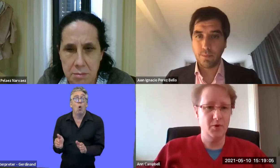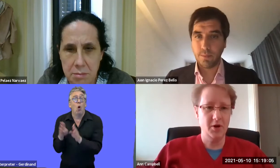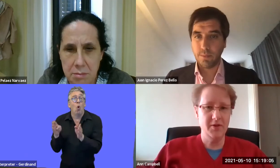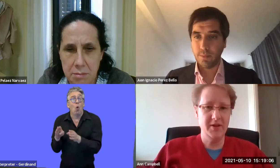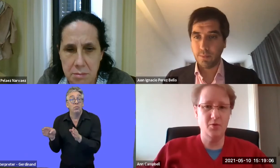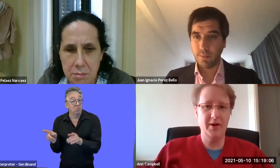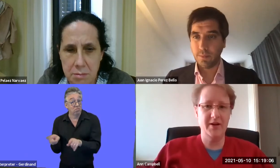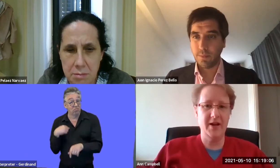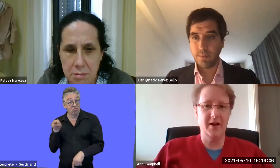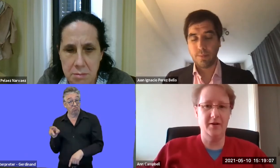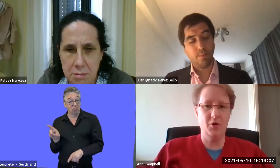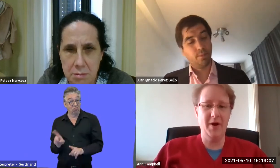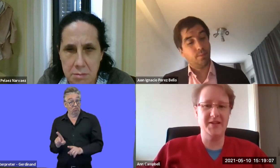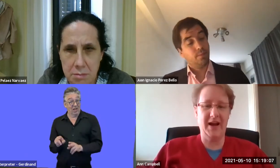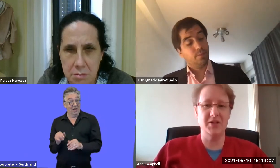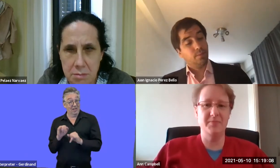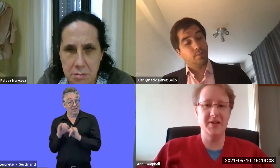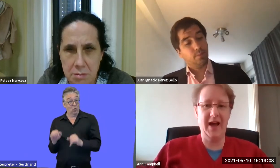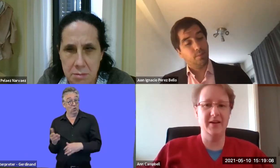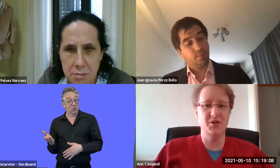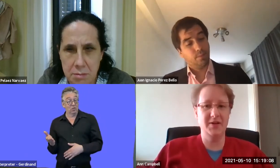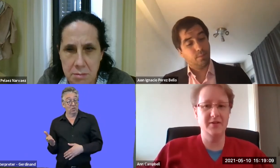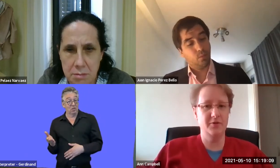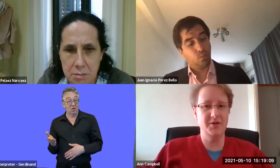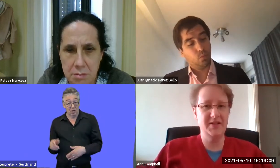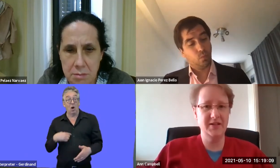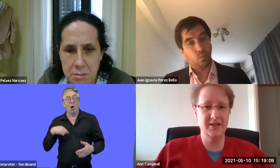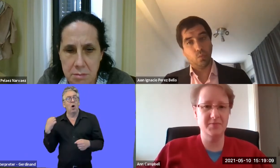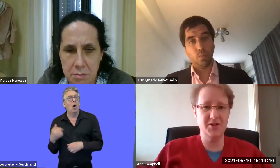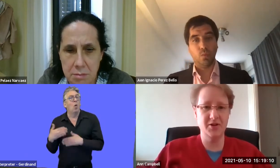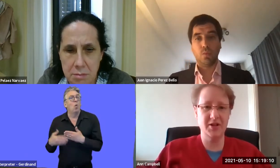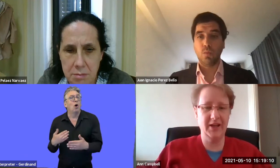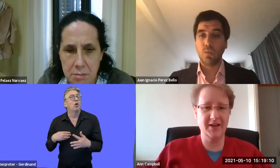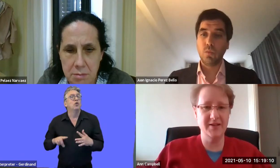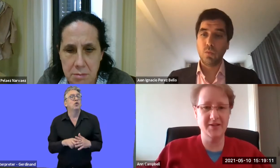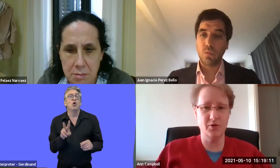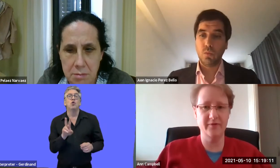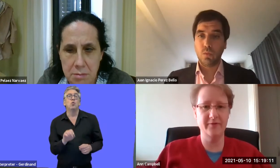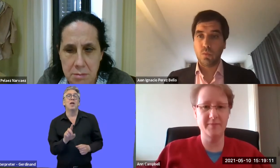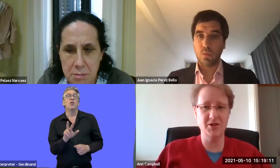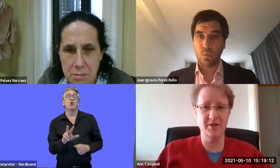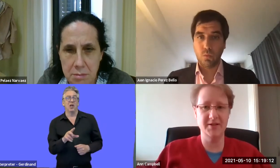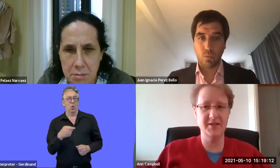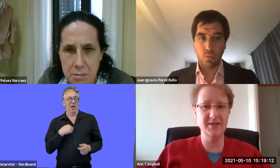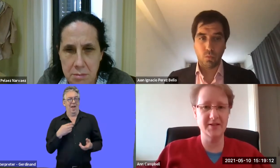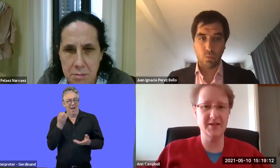The work on the inquiry request actually began in 2013 as we started to collect information and statistics